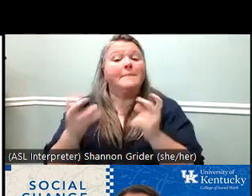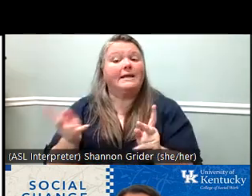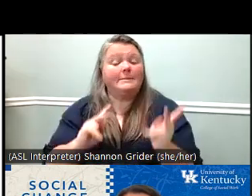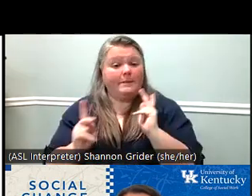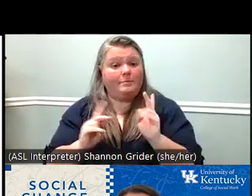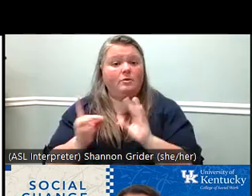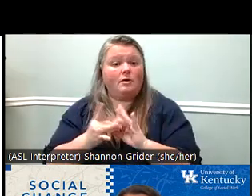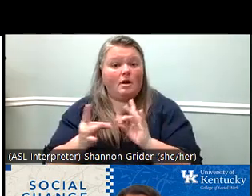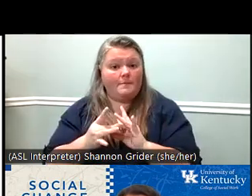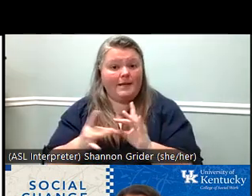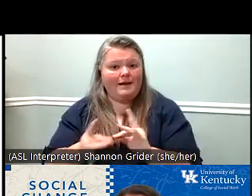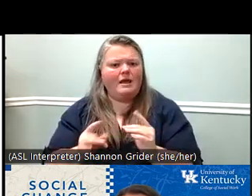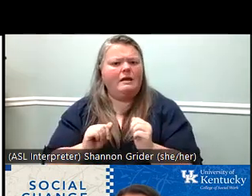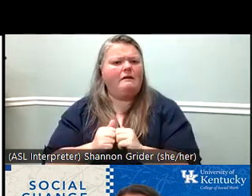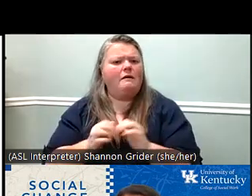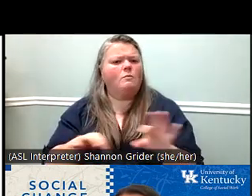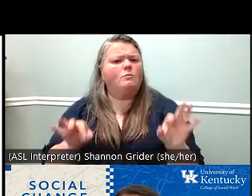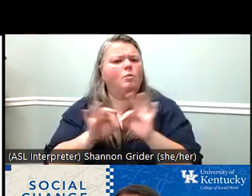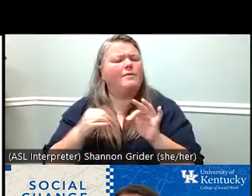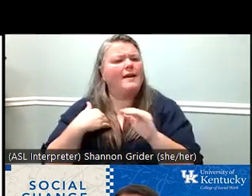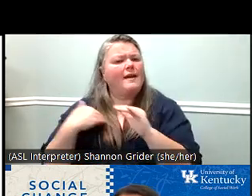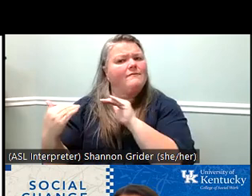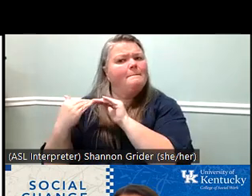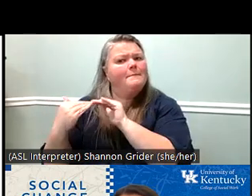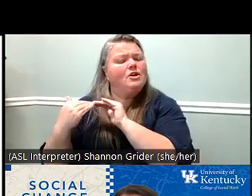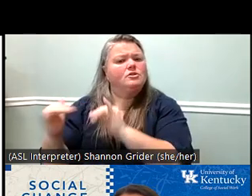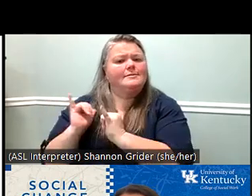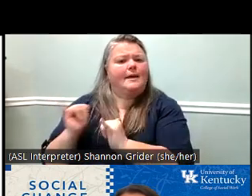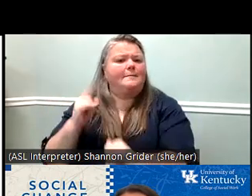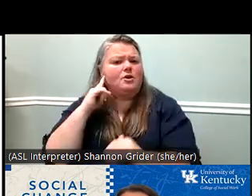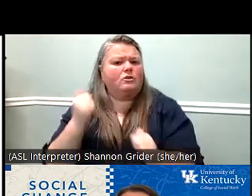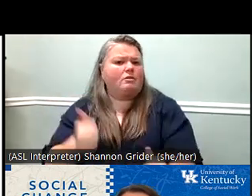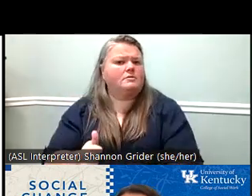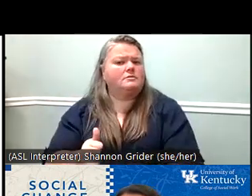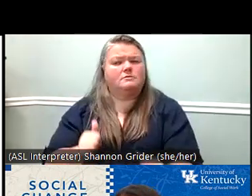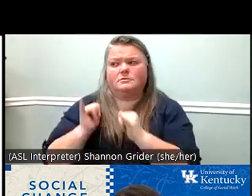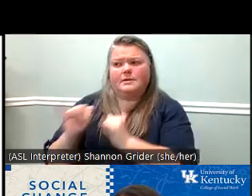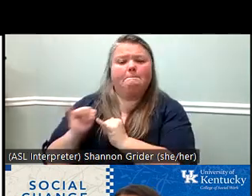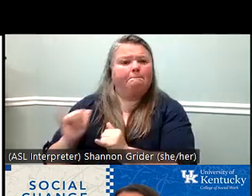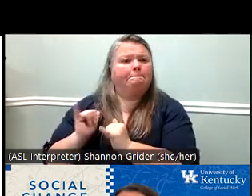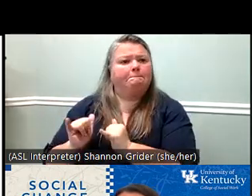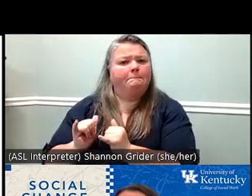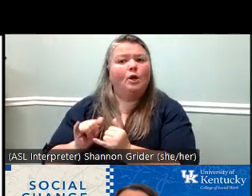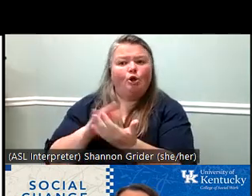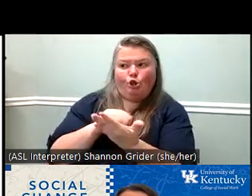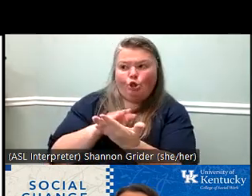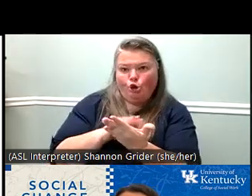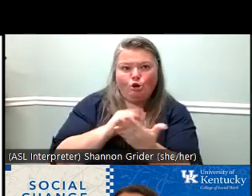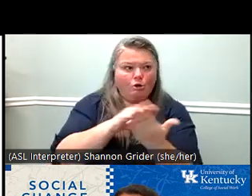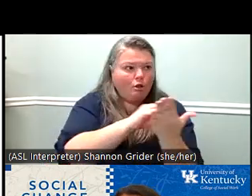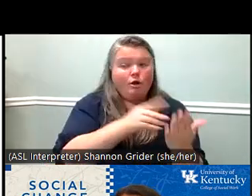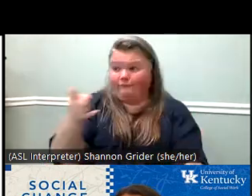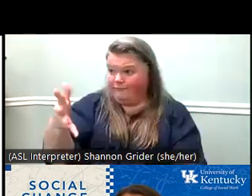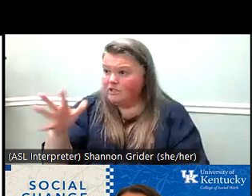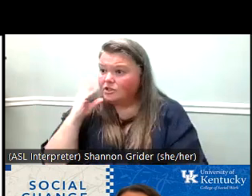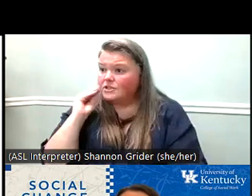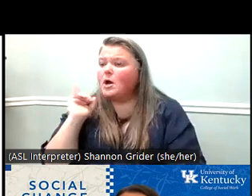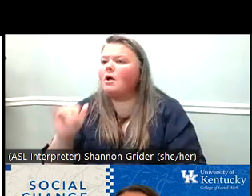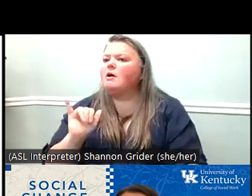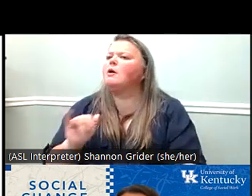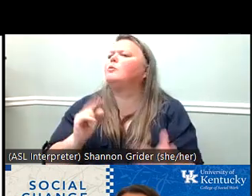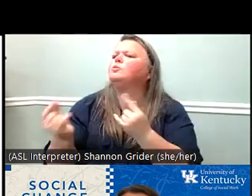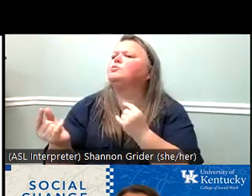THE INTERVIEWS. SO PARTICIPANTS HAVE COMMENTED THAT THIS COURSE, THE LIVING WELL WITH HEARING LOSS REINFORCED THE NEED FOR ADVOCACY, AND MANY PEOPLE, THIS IS JUST